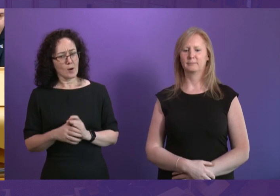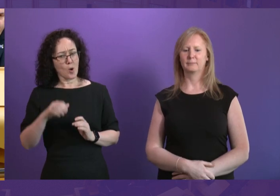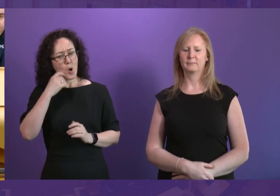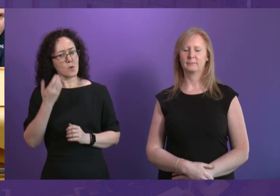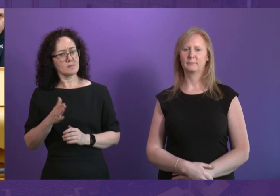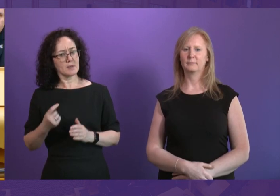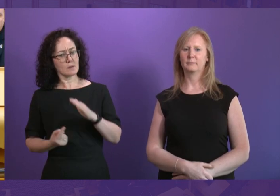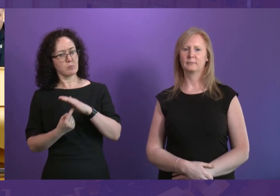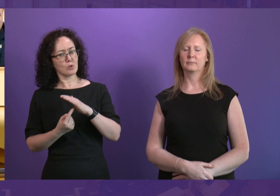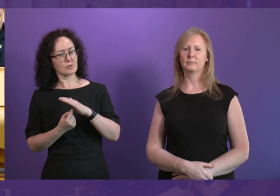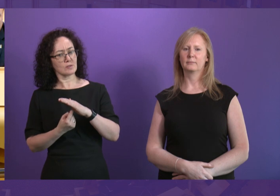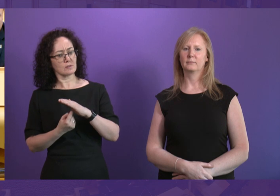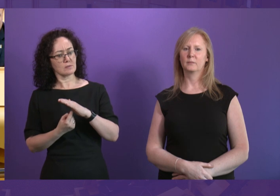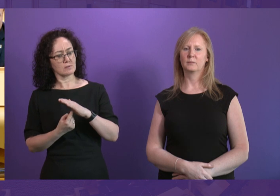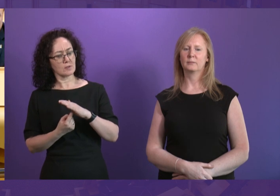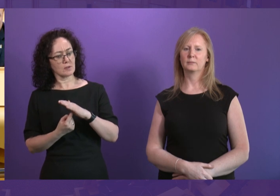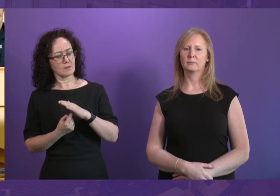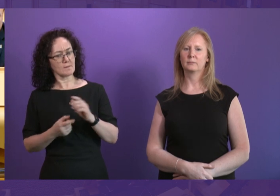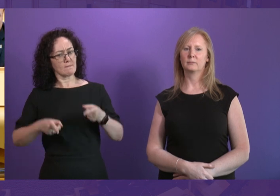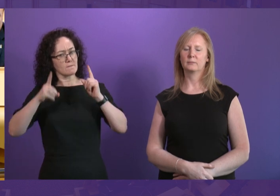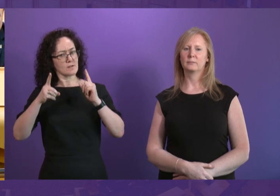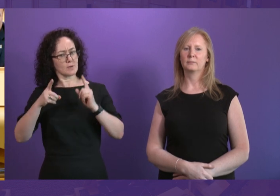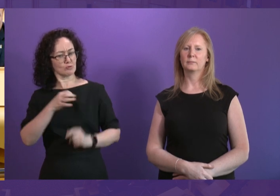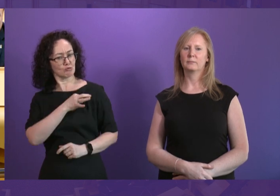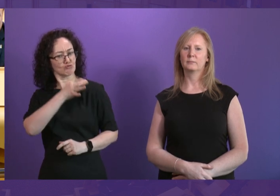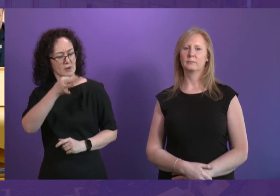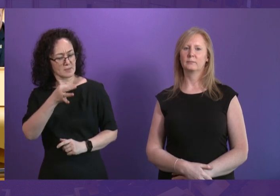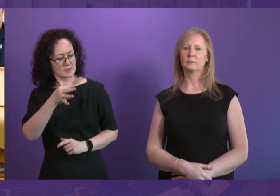to represent and promote the country abroad. By coincidence, when I was going to France